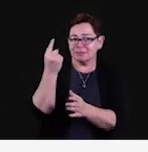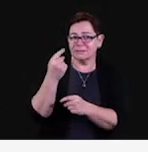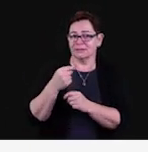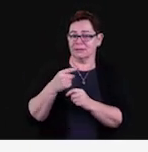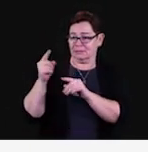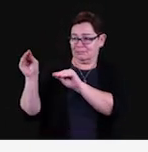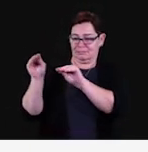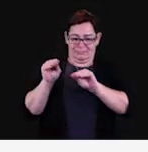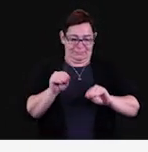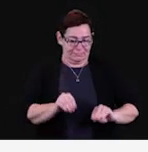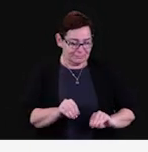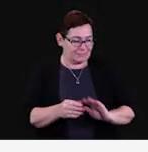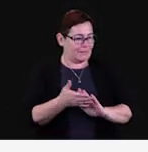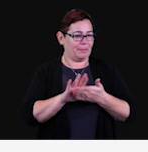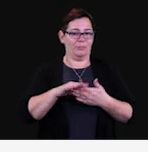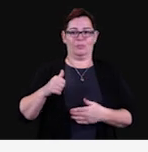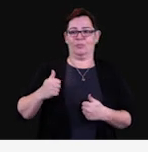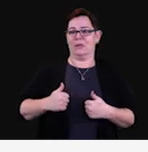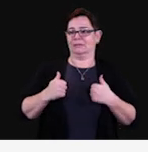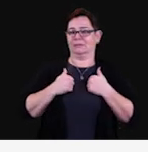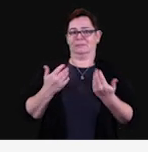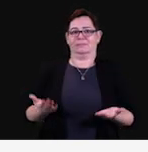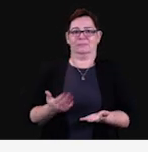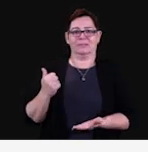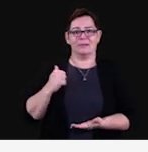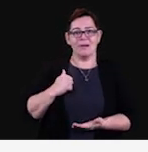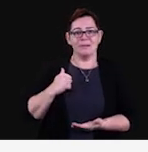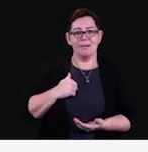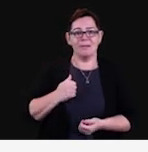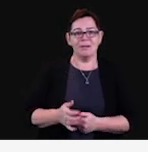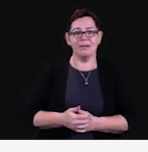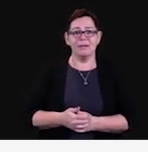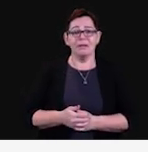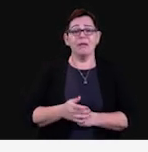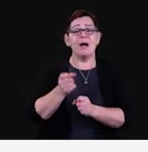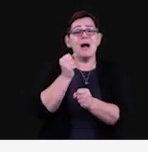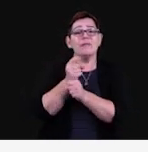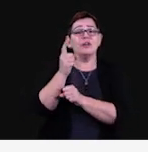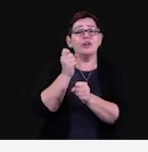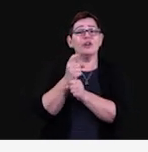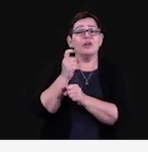After that every year when you do your taxes, the CRA will use the